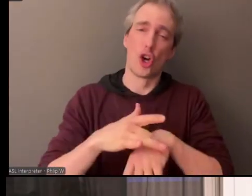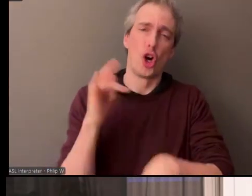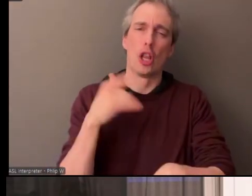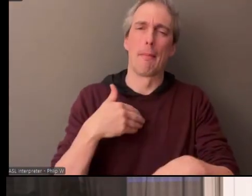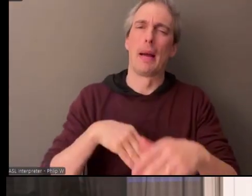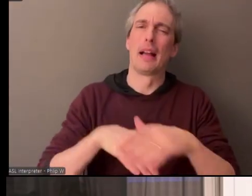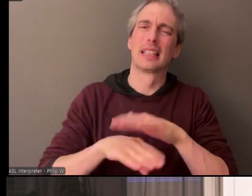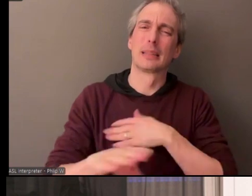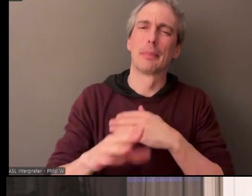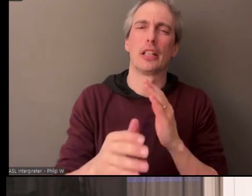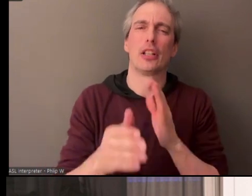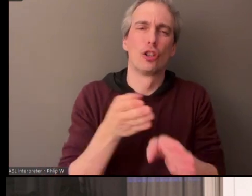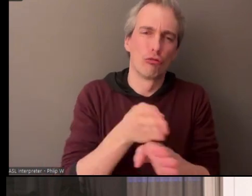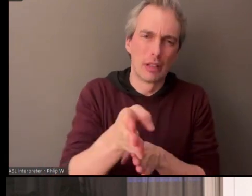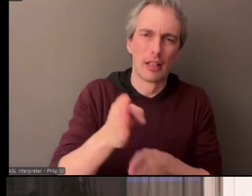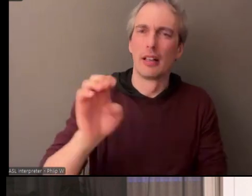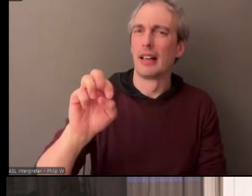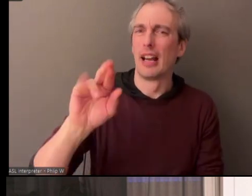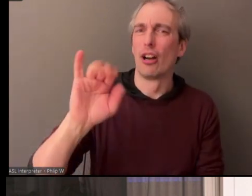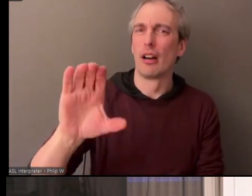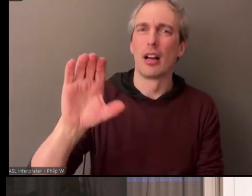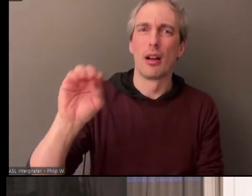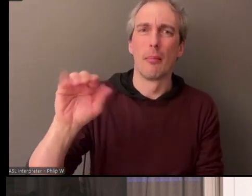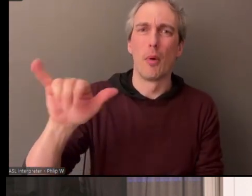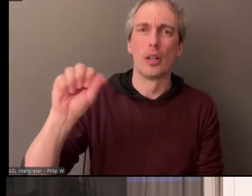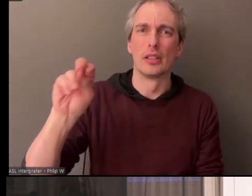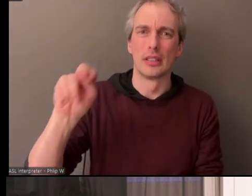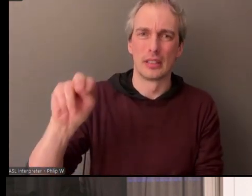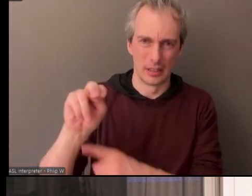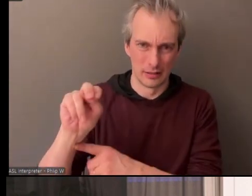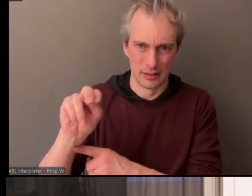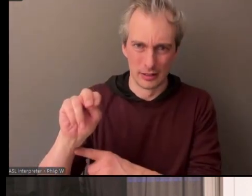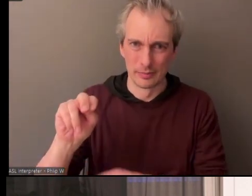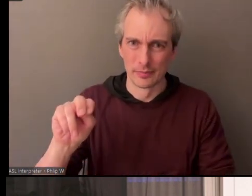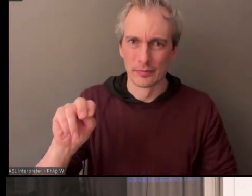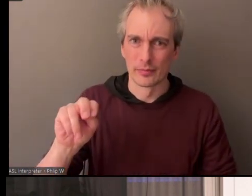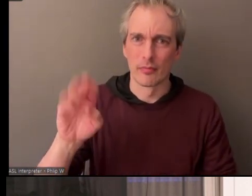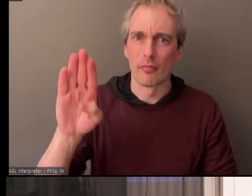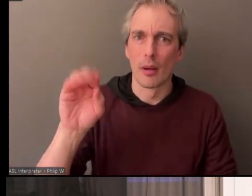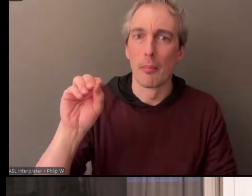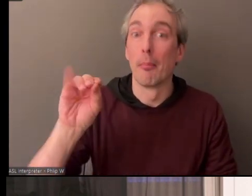Boisen. He said... Charlie... Long pause. He gave it a long pause.